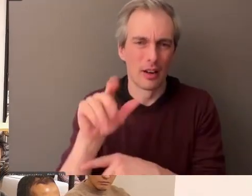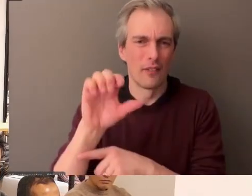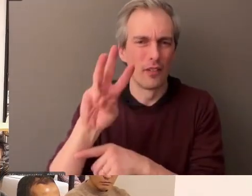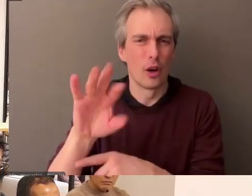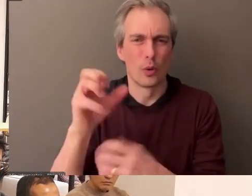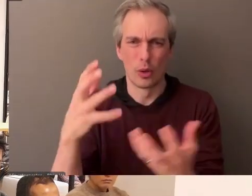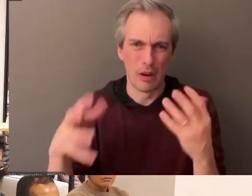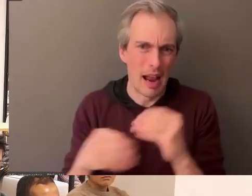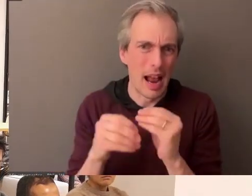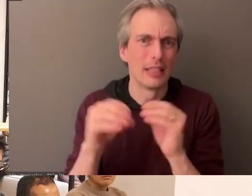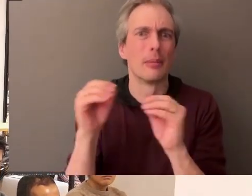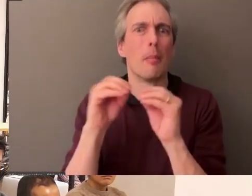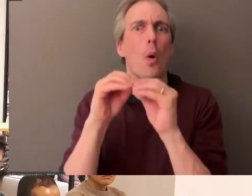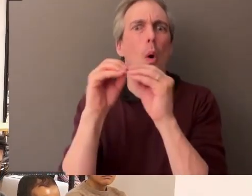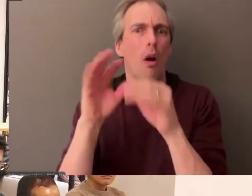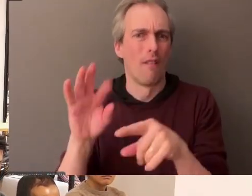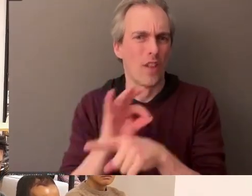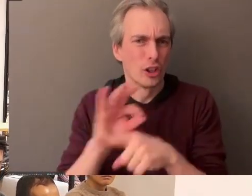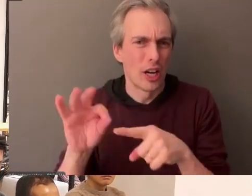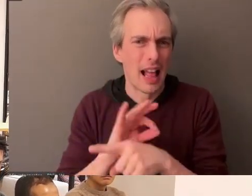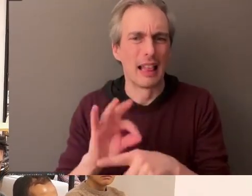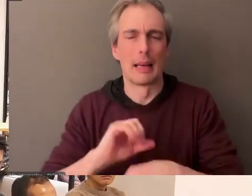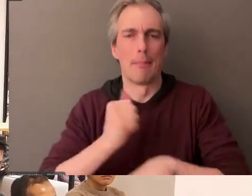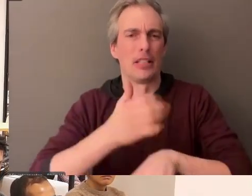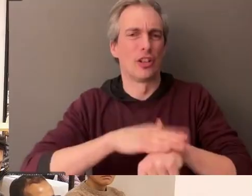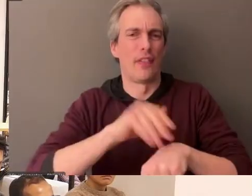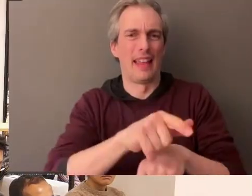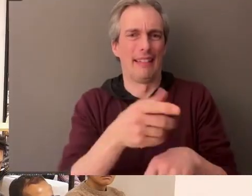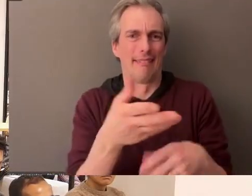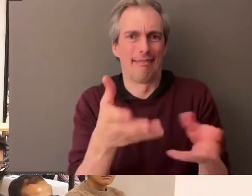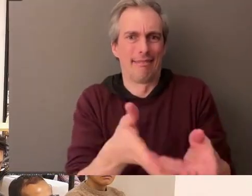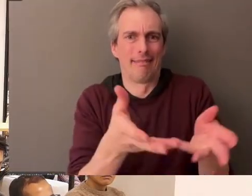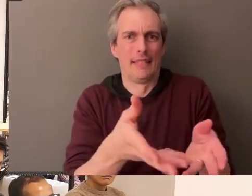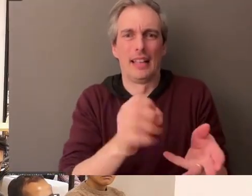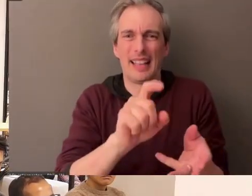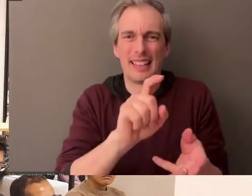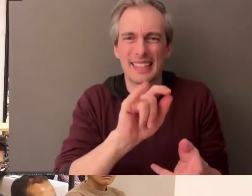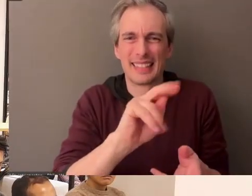And that becomes separate criteria that this team can think of.